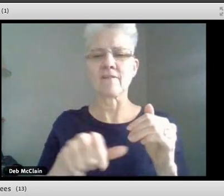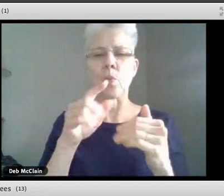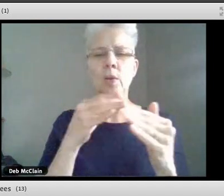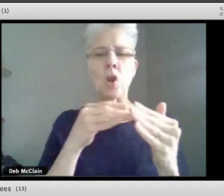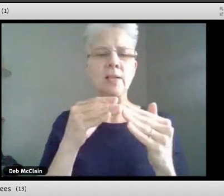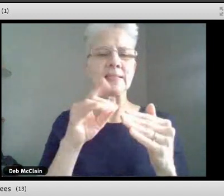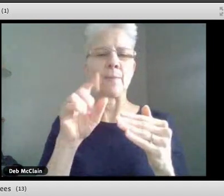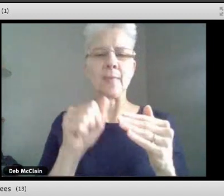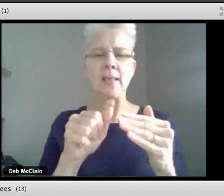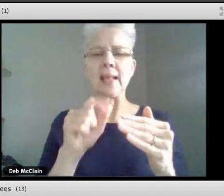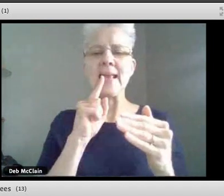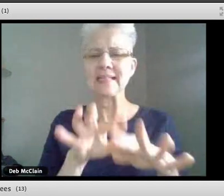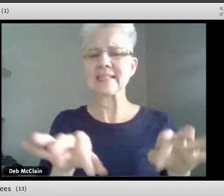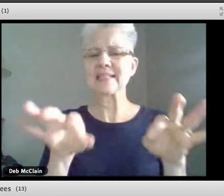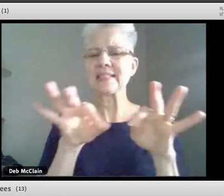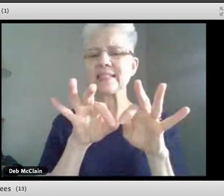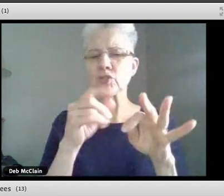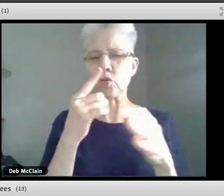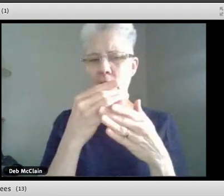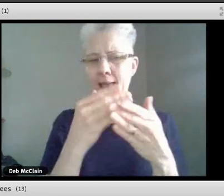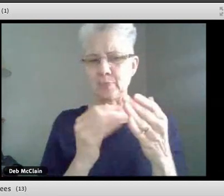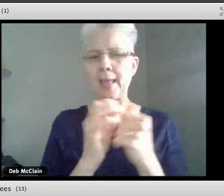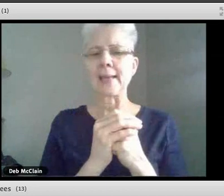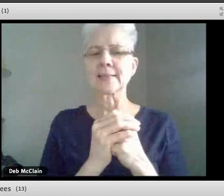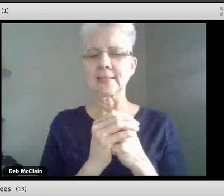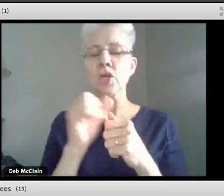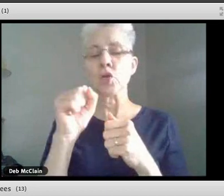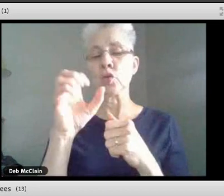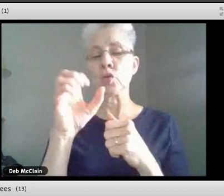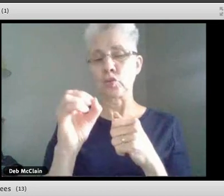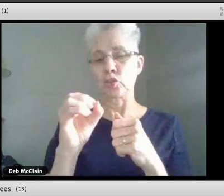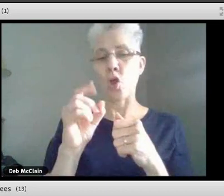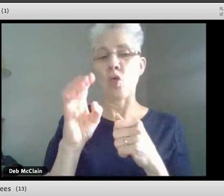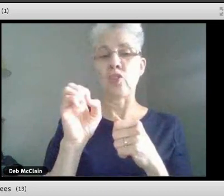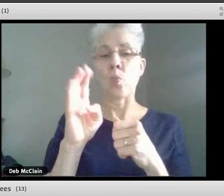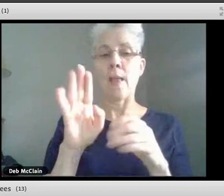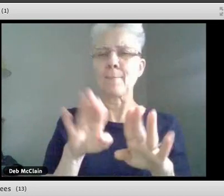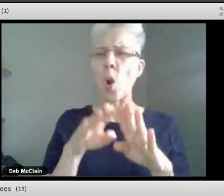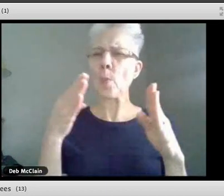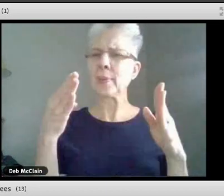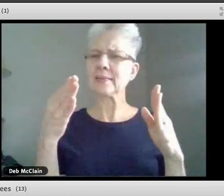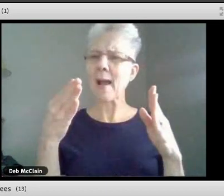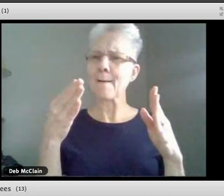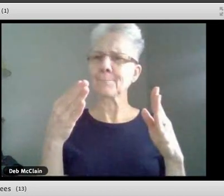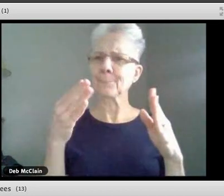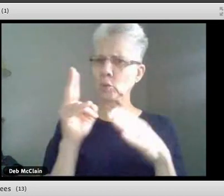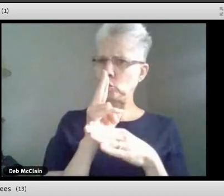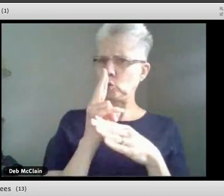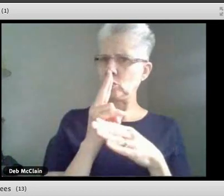is an essential aspect," and so the web opened things up tremendously for people with disabilities.